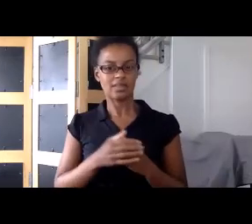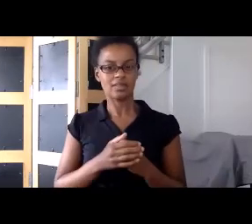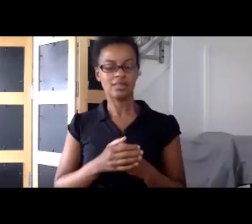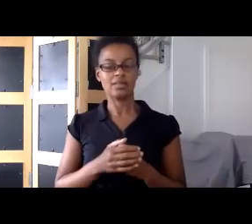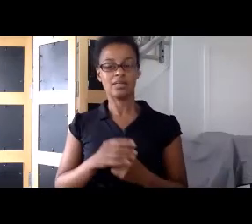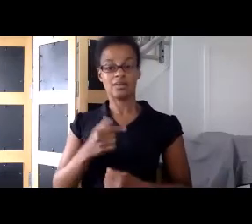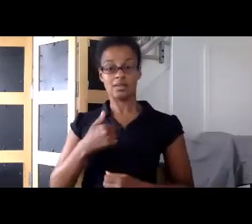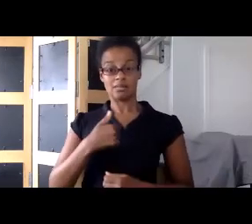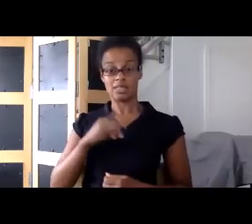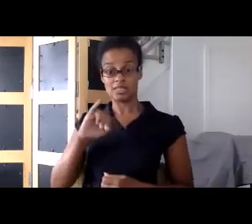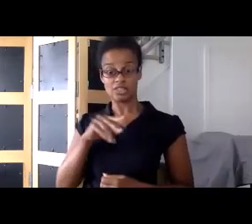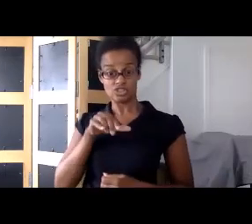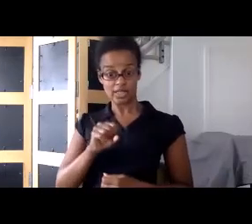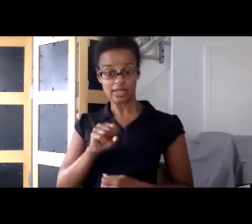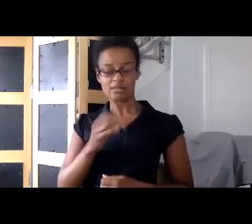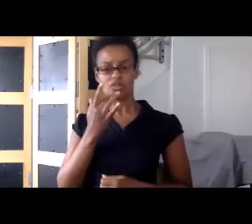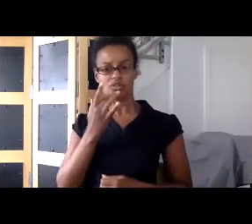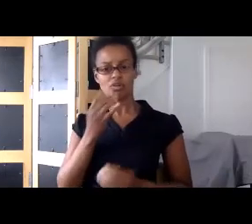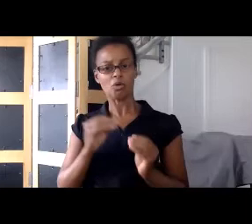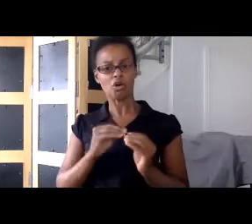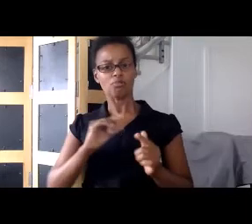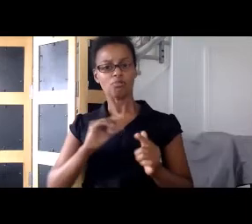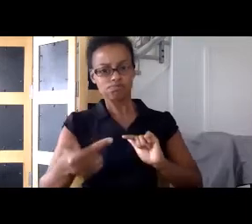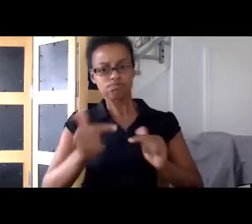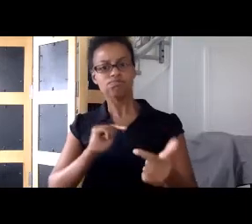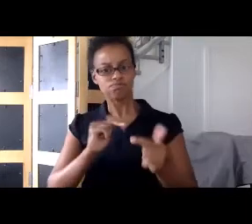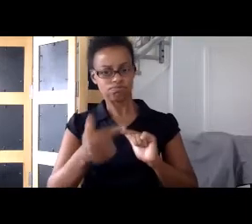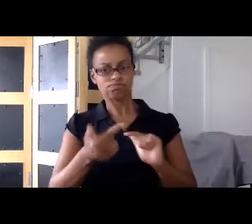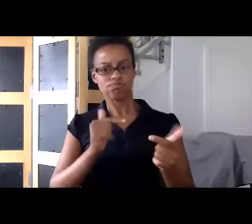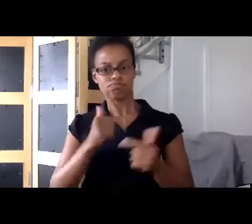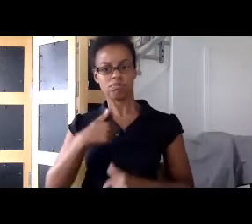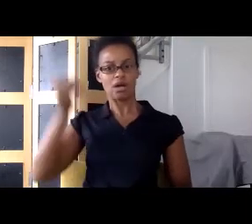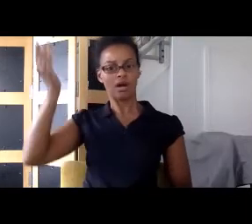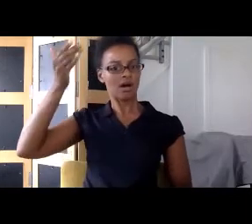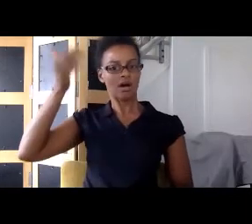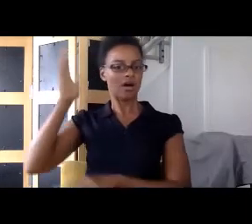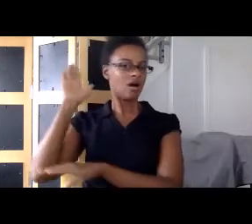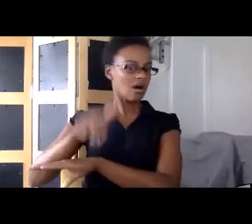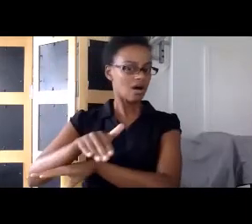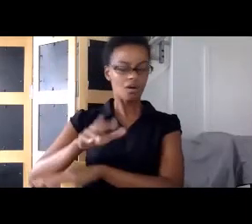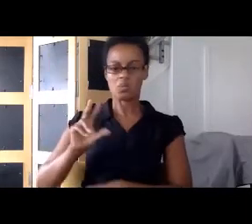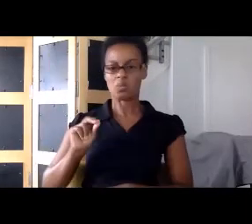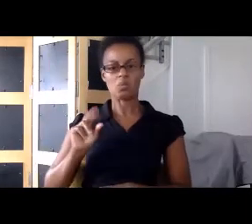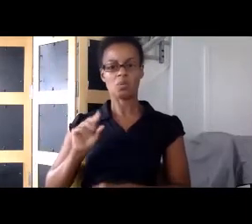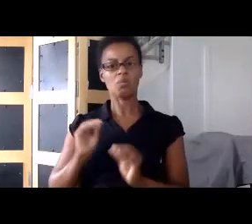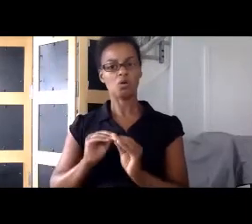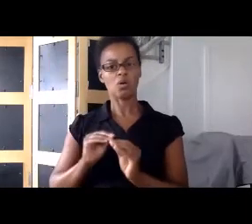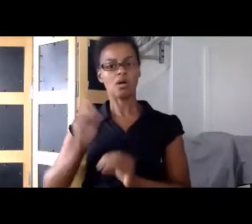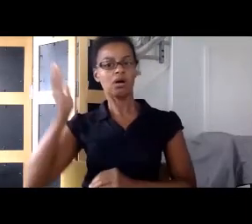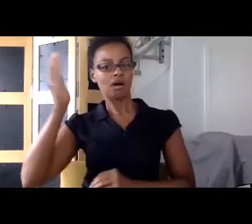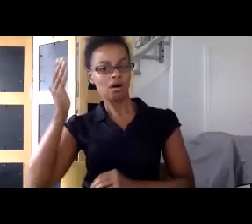it as interactive as possible with some things that I think will help to encourage and inspire